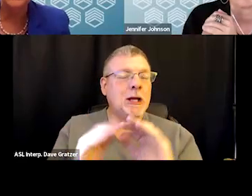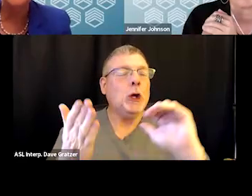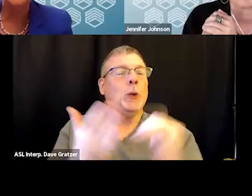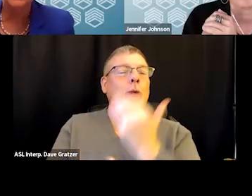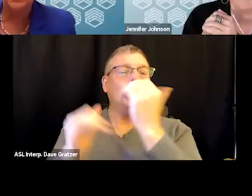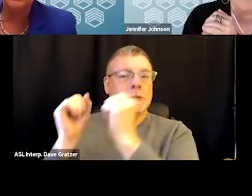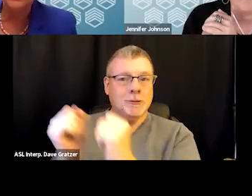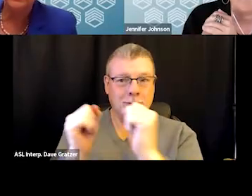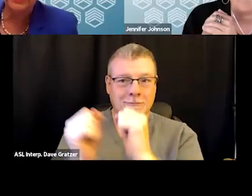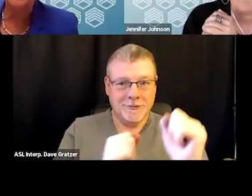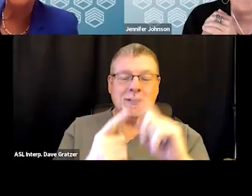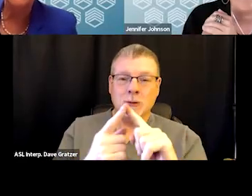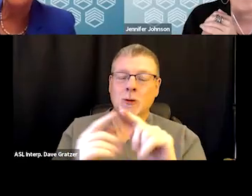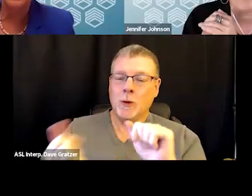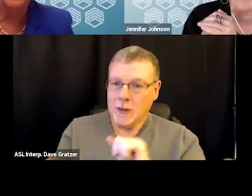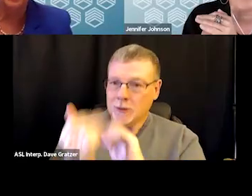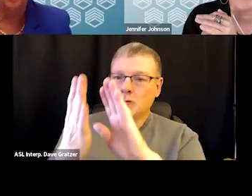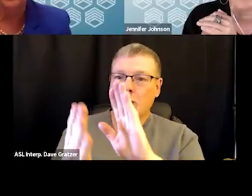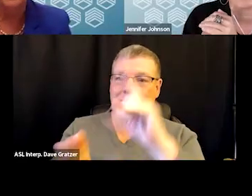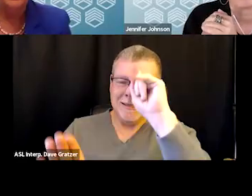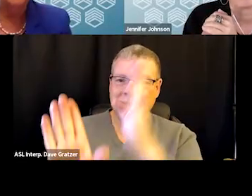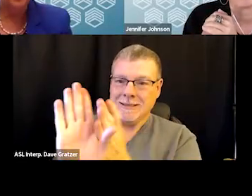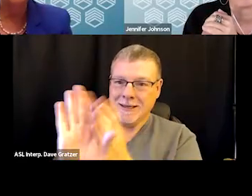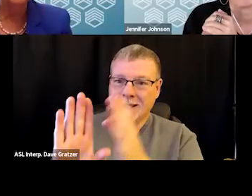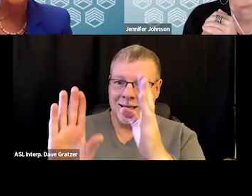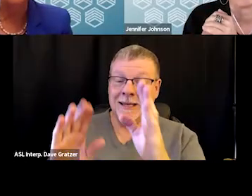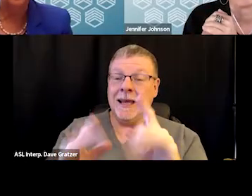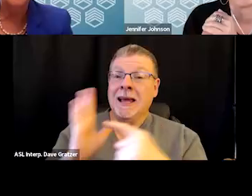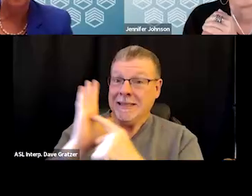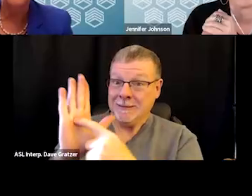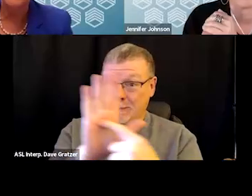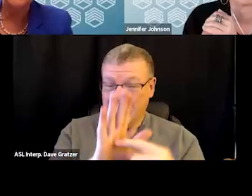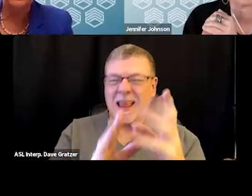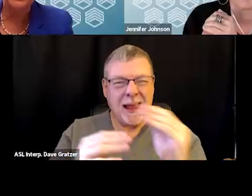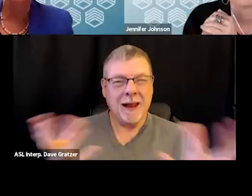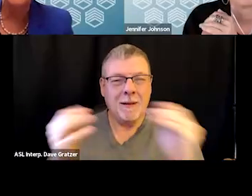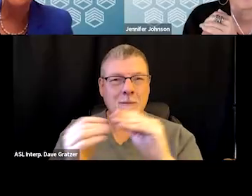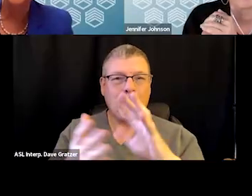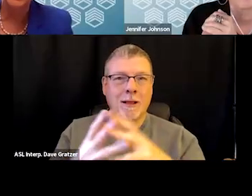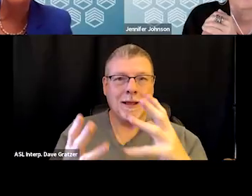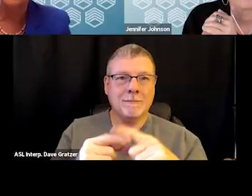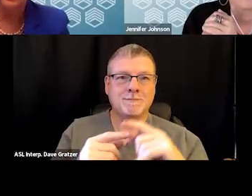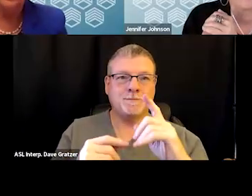for addressing psychotic sys- symptoms displayed in court, and probably a lot more helpful tips, tips as well.